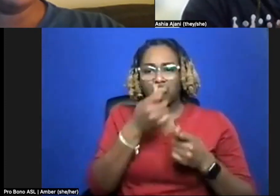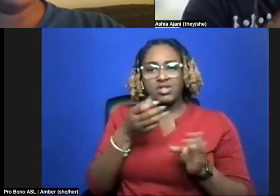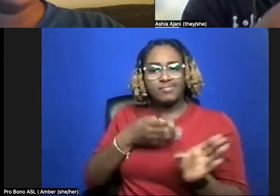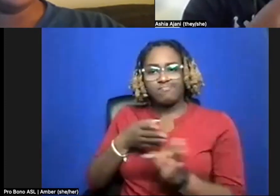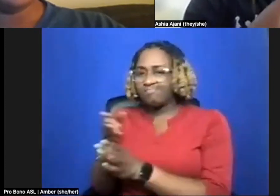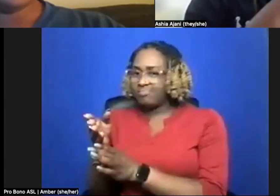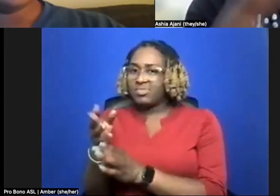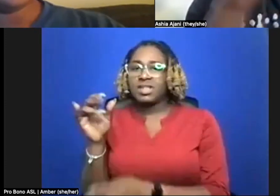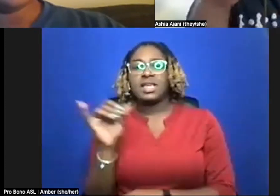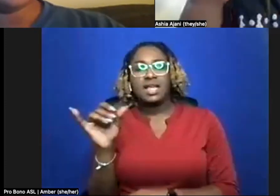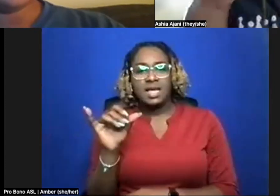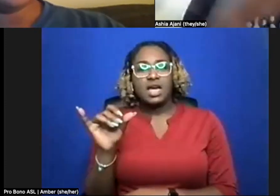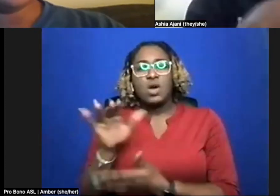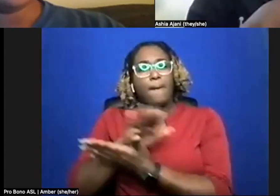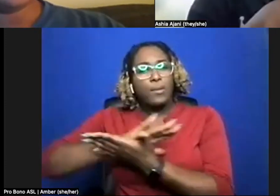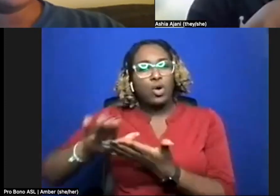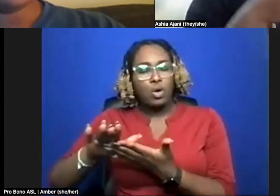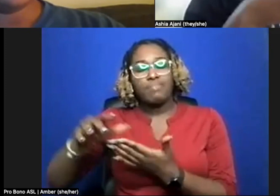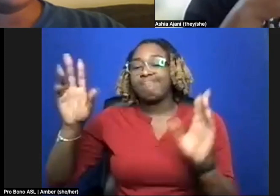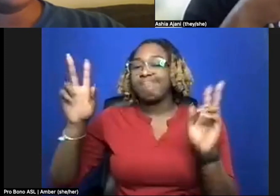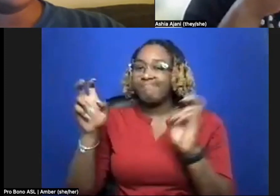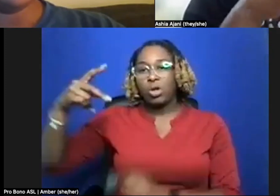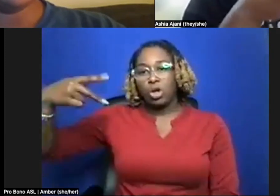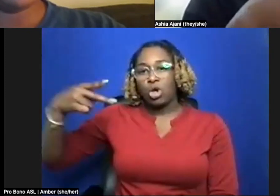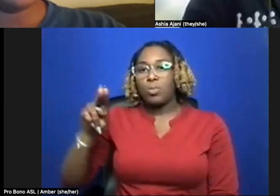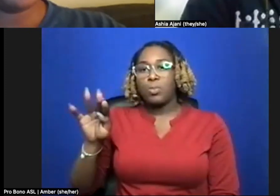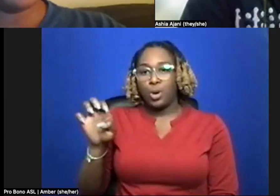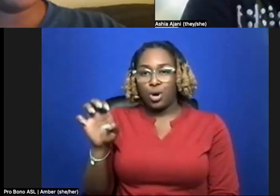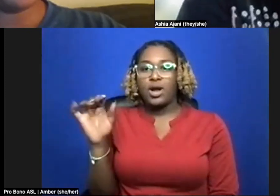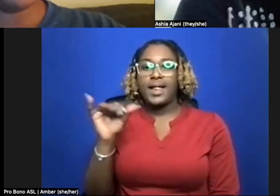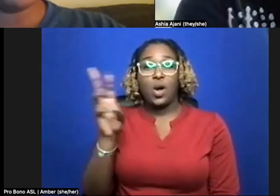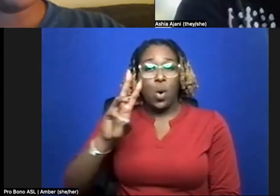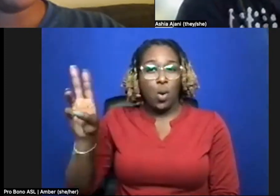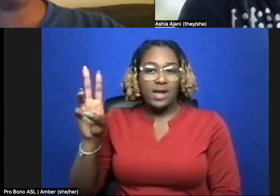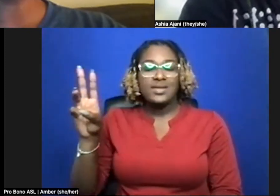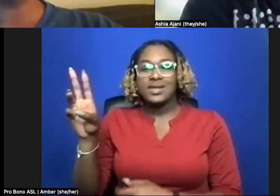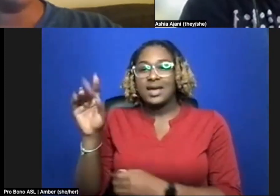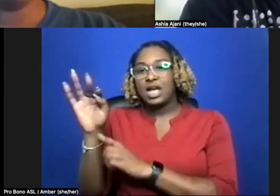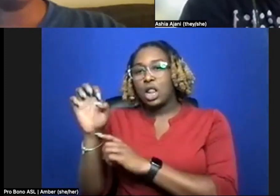like, pure like, “pure” like the the more kind of like, like westernized like ecological science of